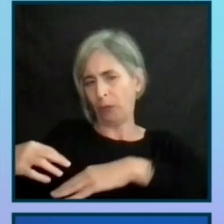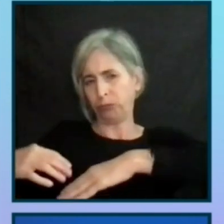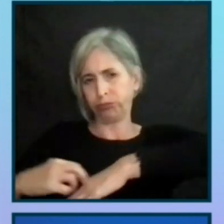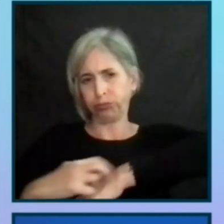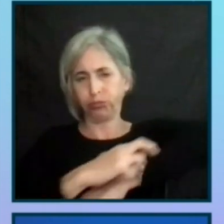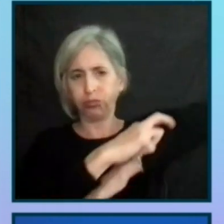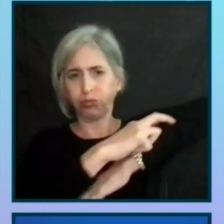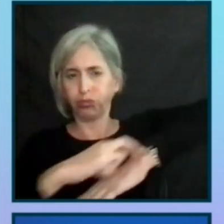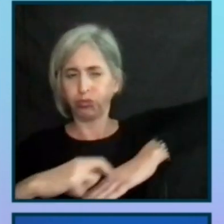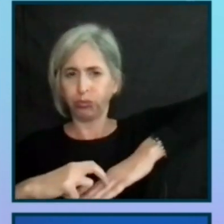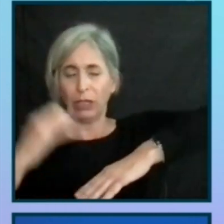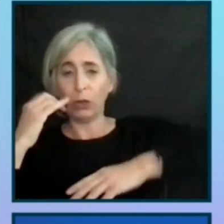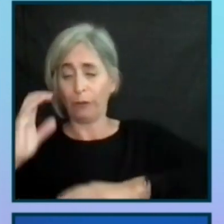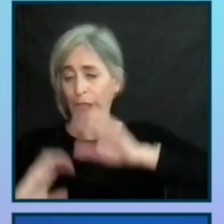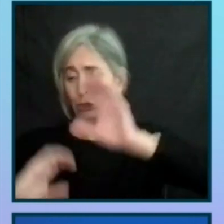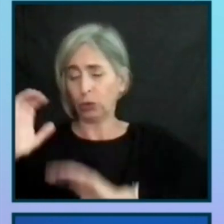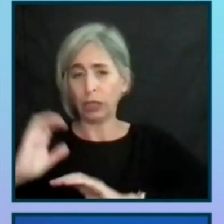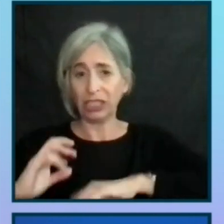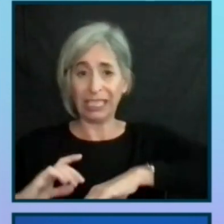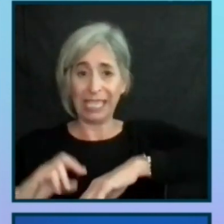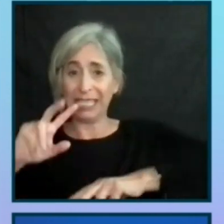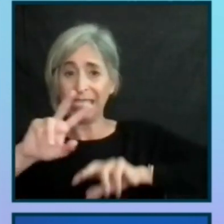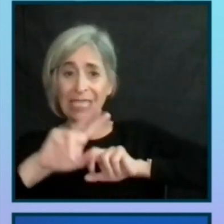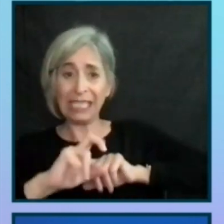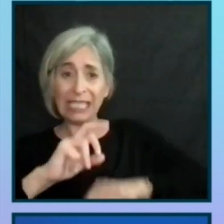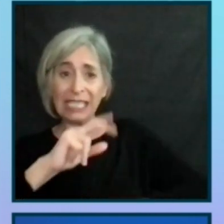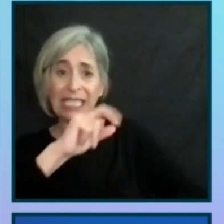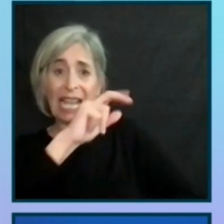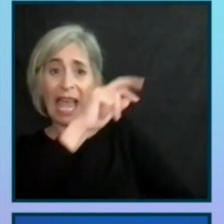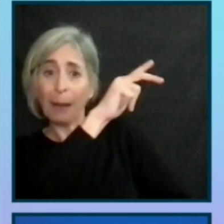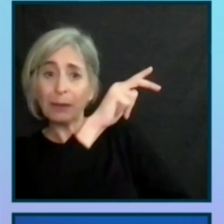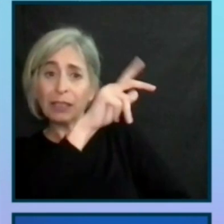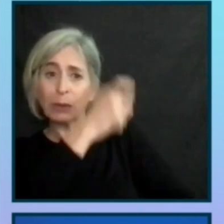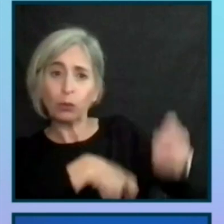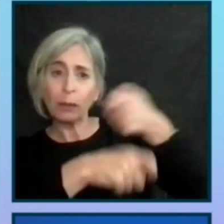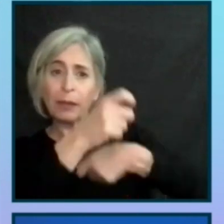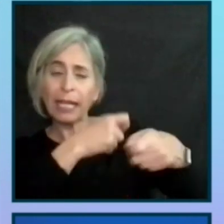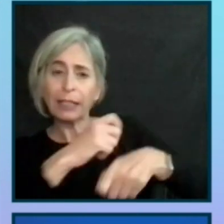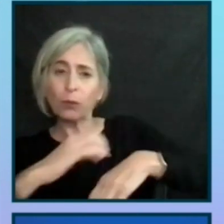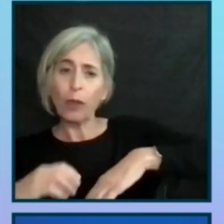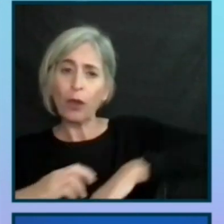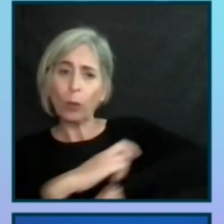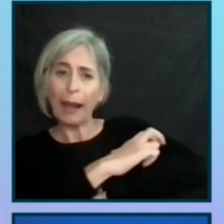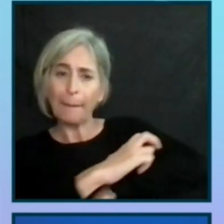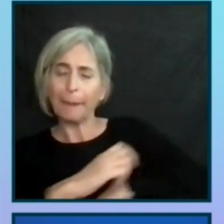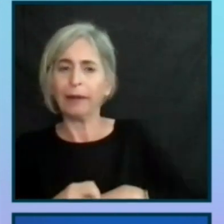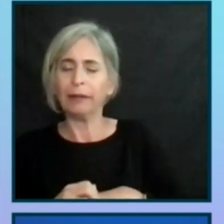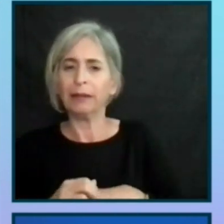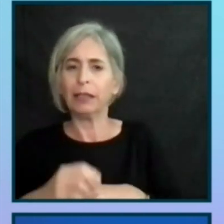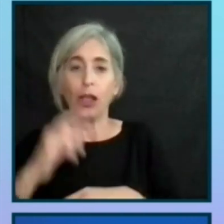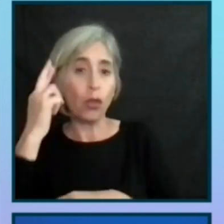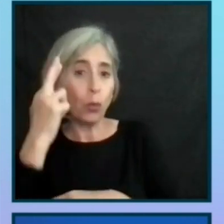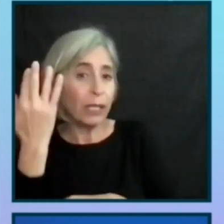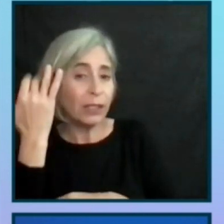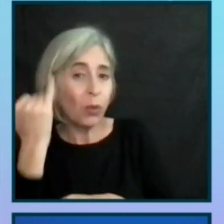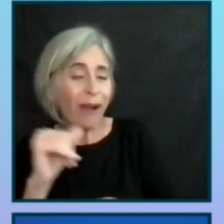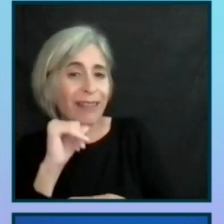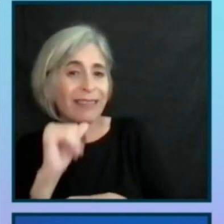whenever you're doing some kind of construction, where there are steps, you need to have a ramp and that's part of the ADA. But the reason that it's not as effective when it comes